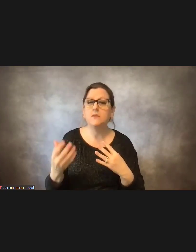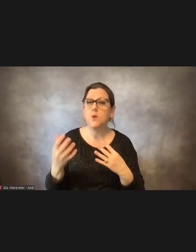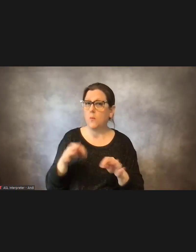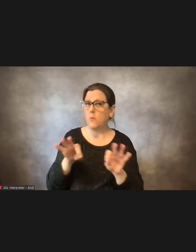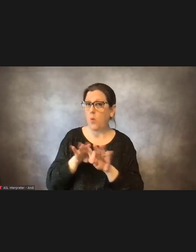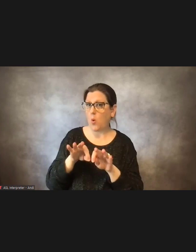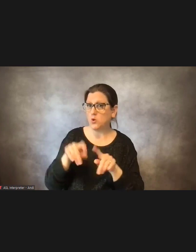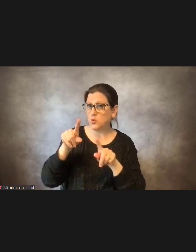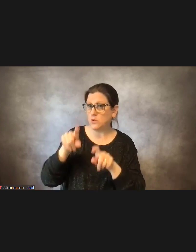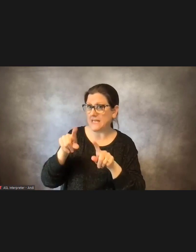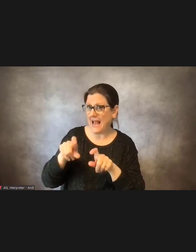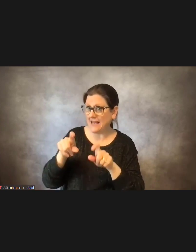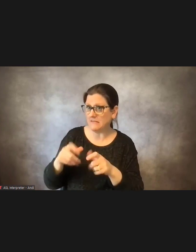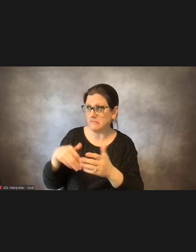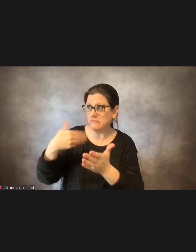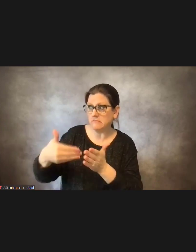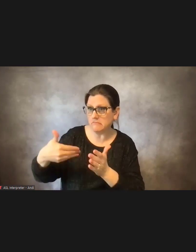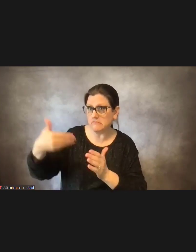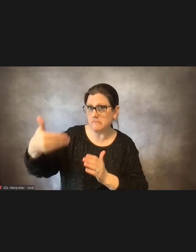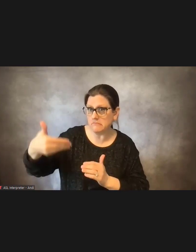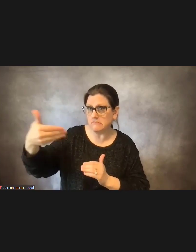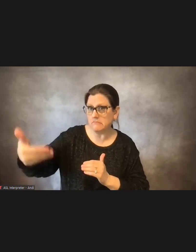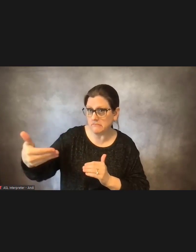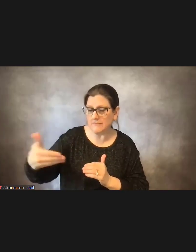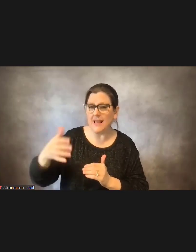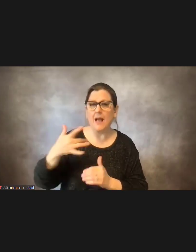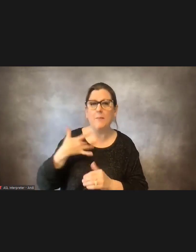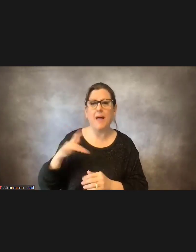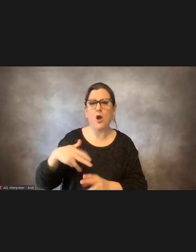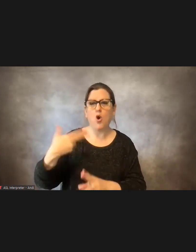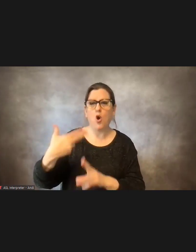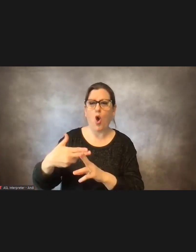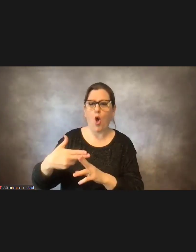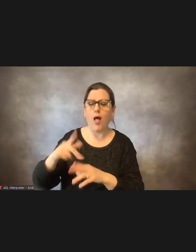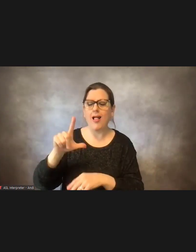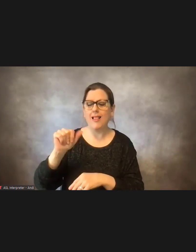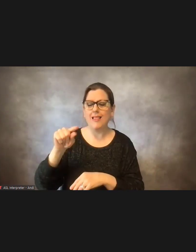screening screening, because this is typically called late onset